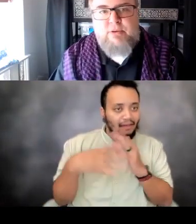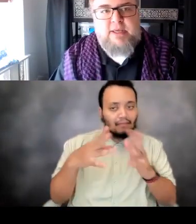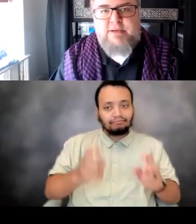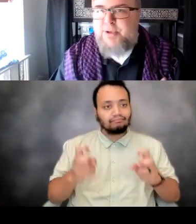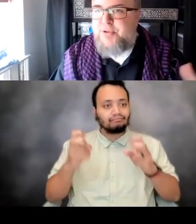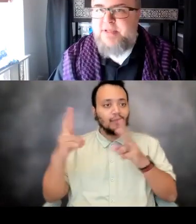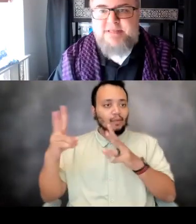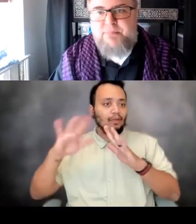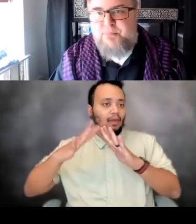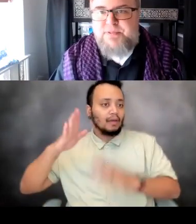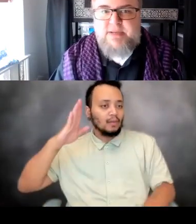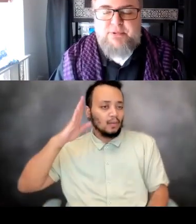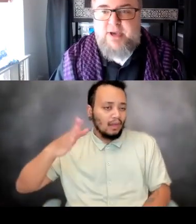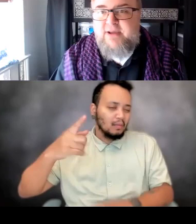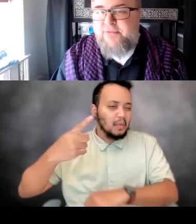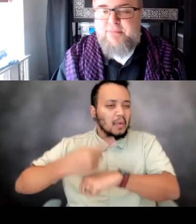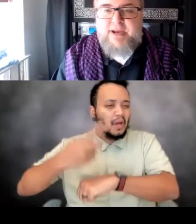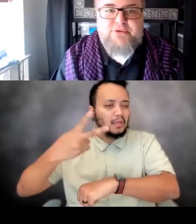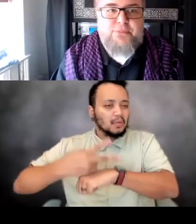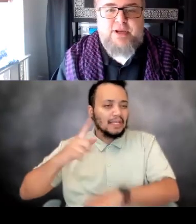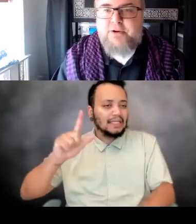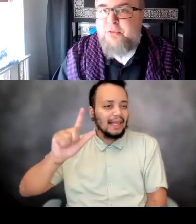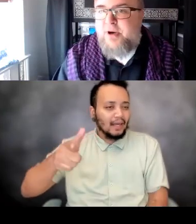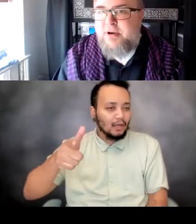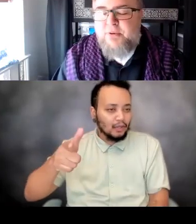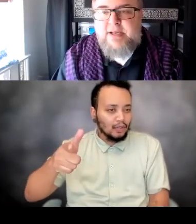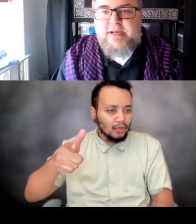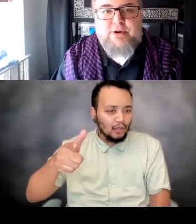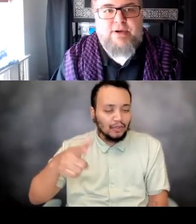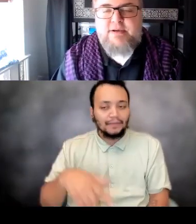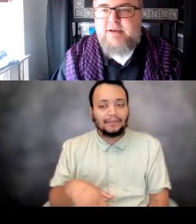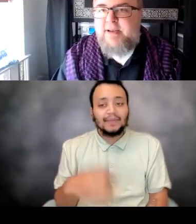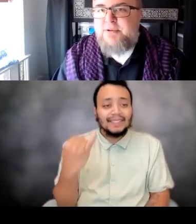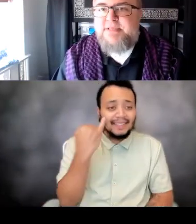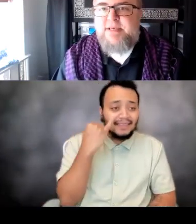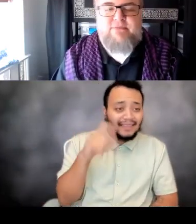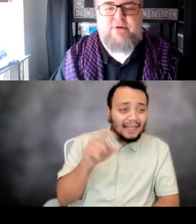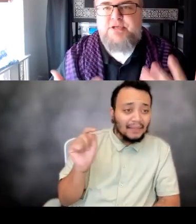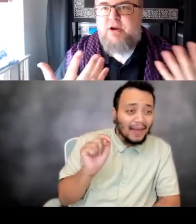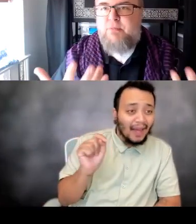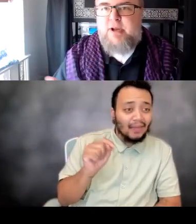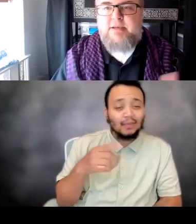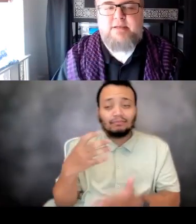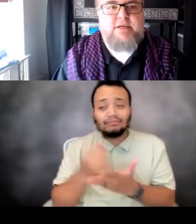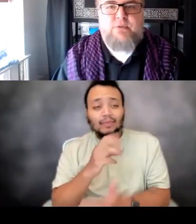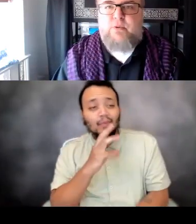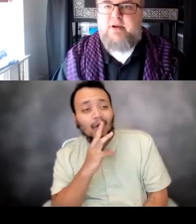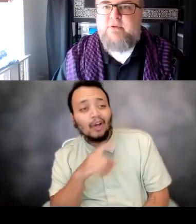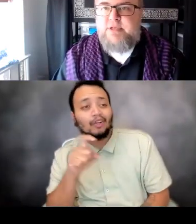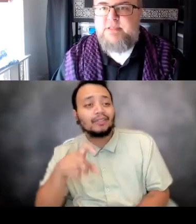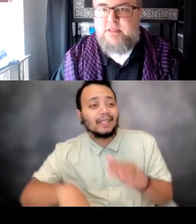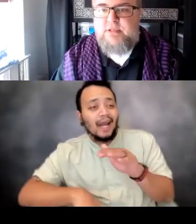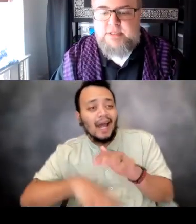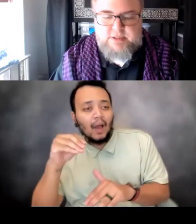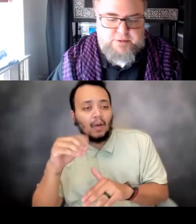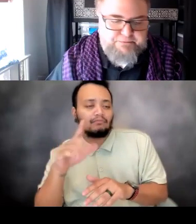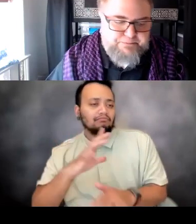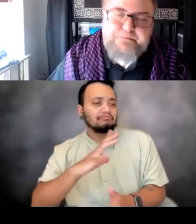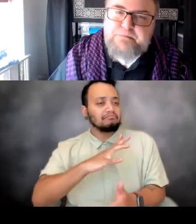Know that, you know, you can step away for a bathroom break or a water break or an outside fresh air break, whatever it is that you need to do.